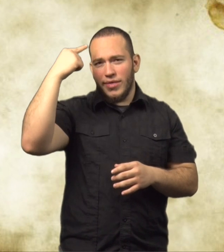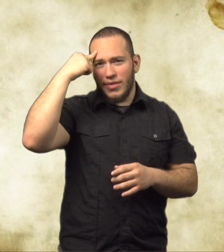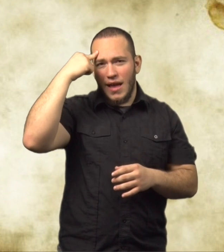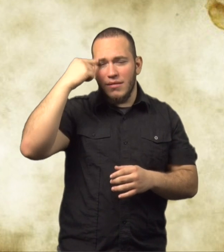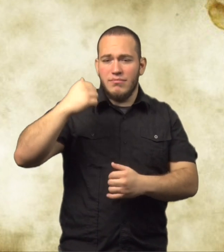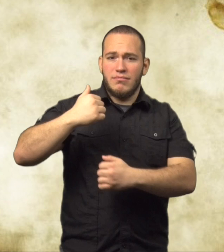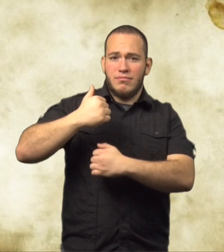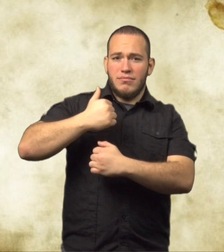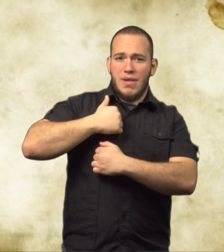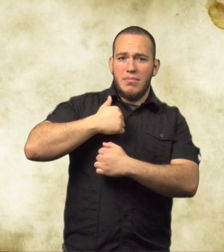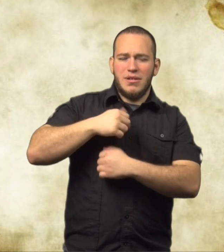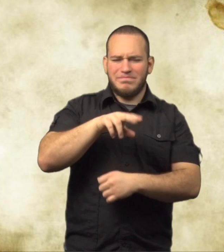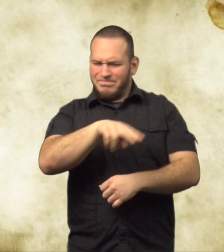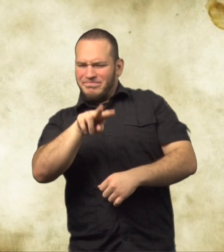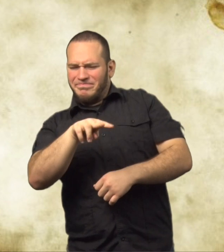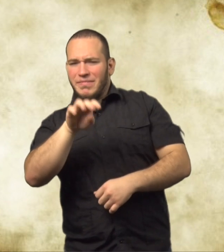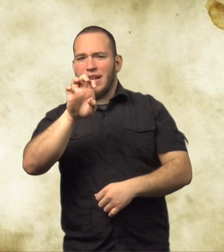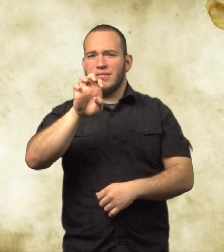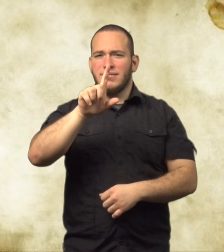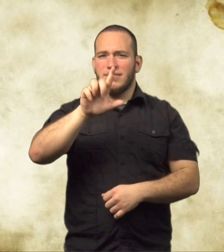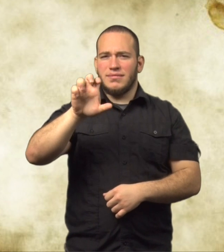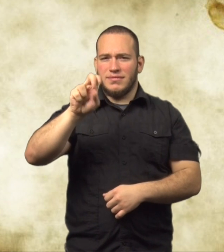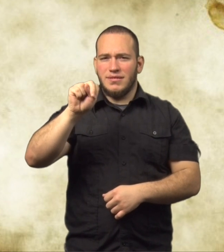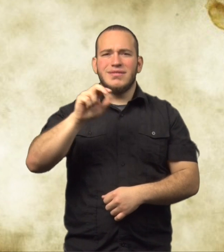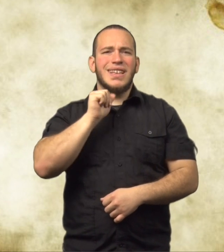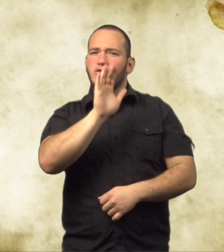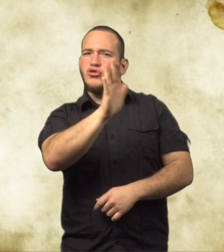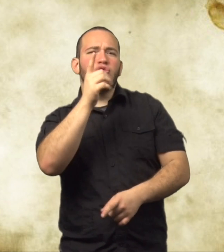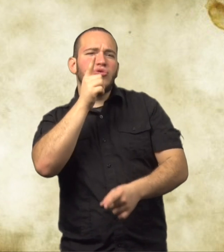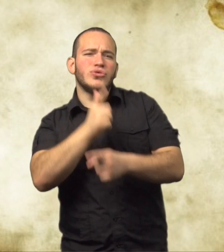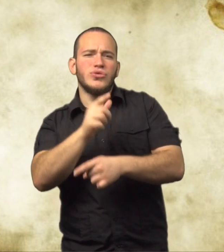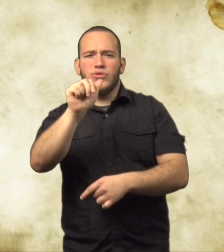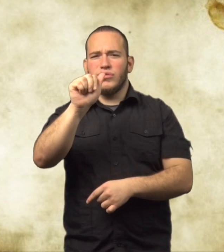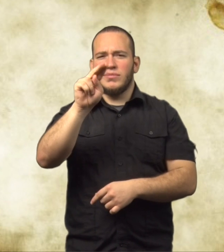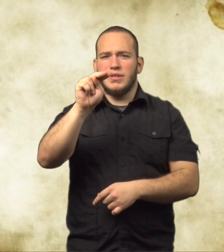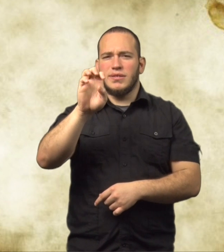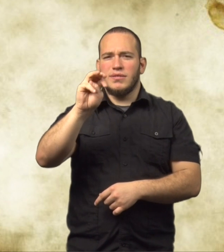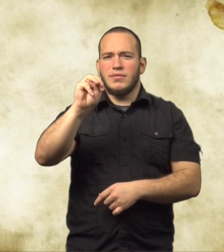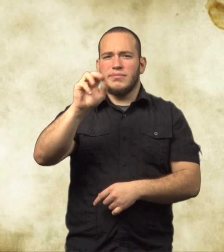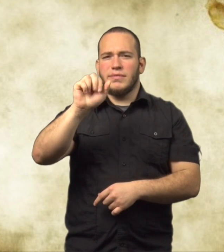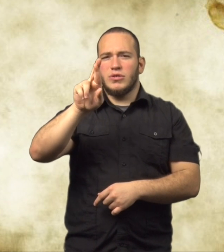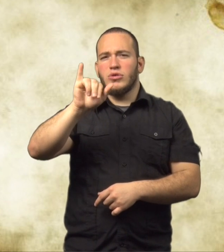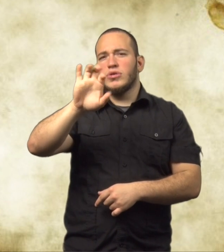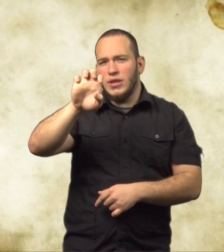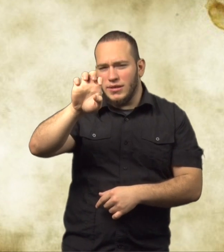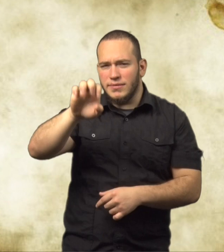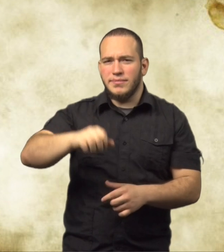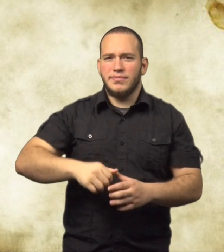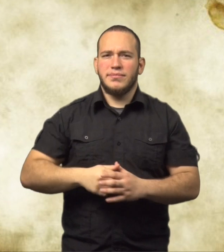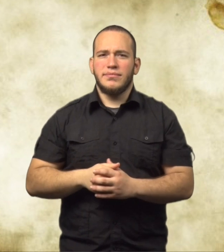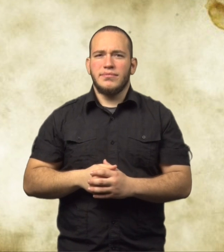Why do you think the soldier, looking at Ellen, didn't believe that Annemarie was her sister?